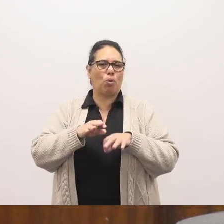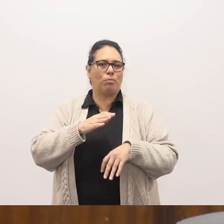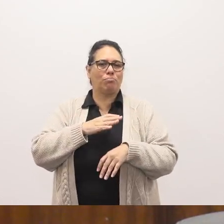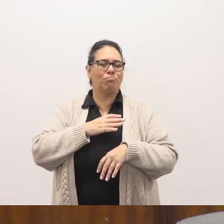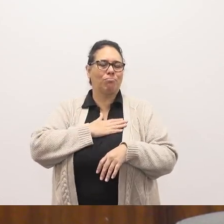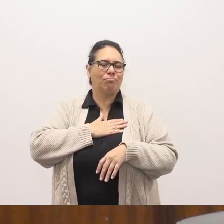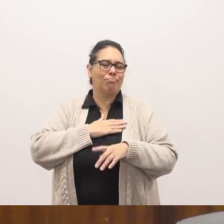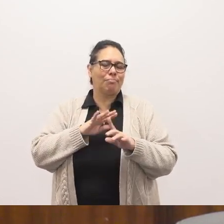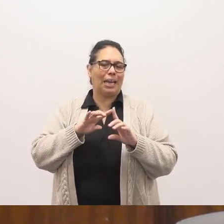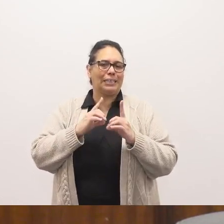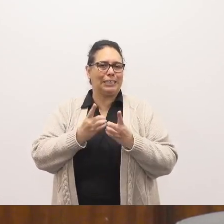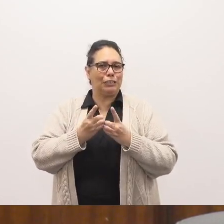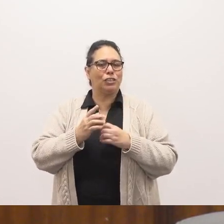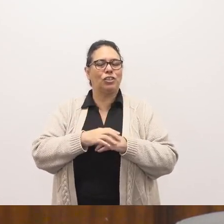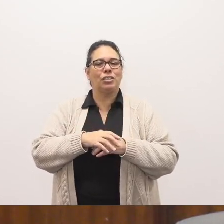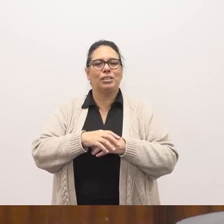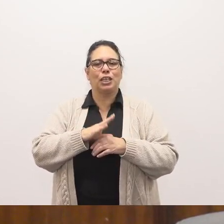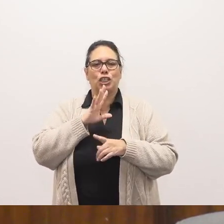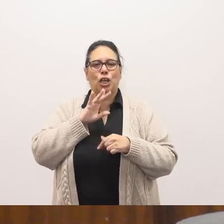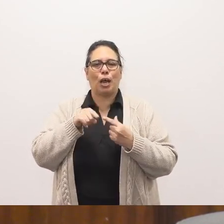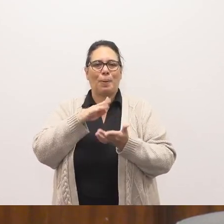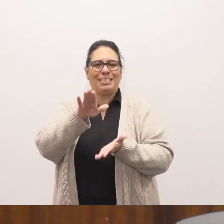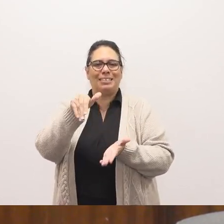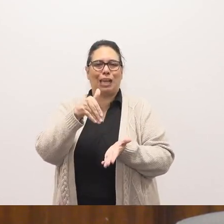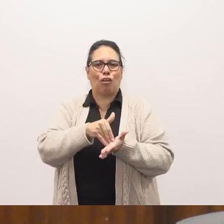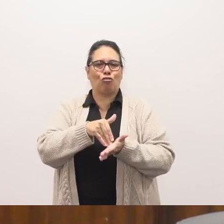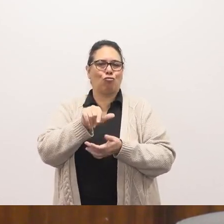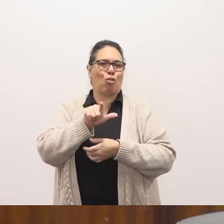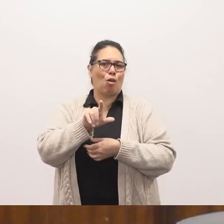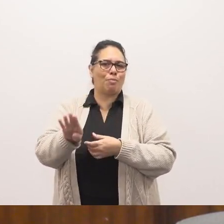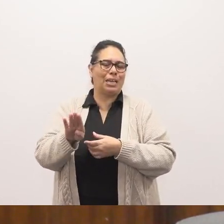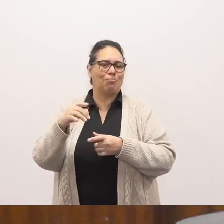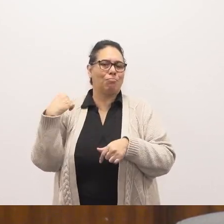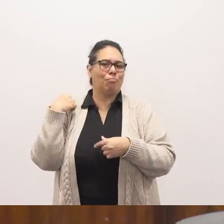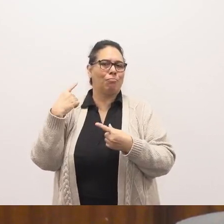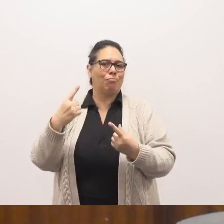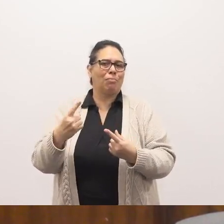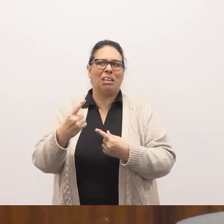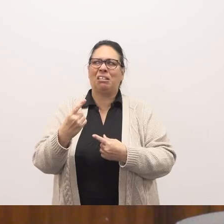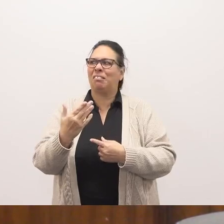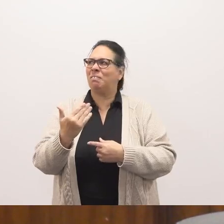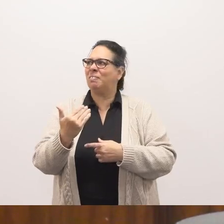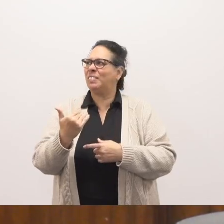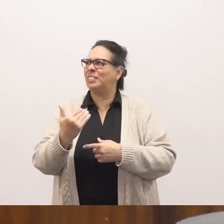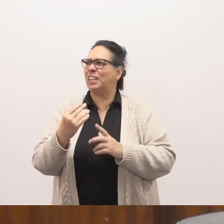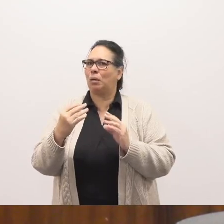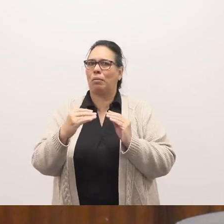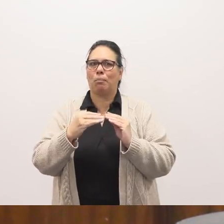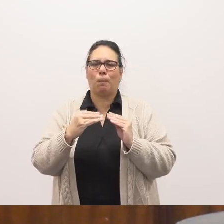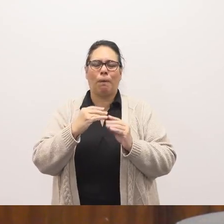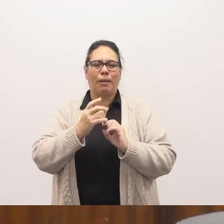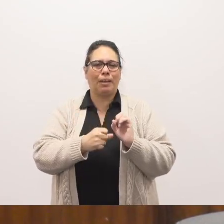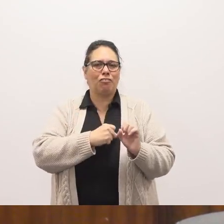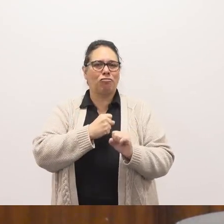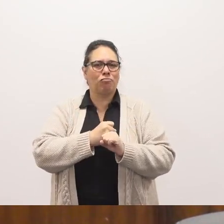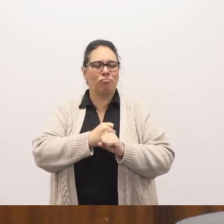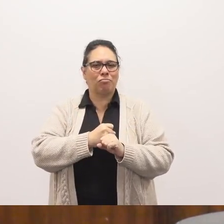we're talking about Central Long Beach. It has been going on for 50 plus years. And I can honestly say I've been participating